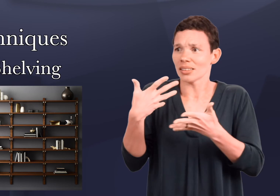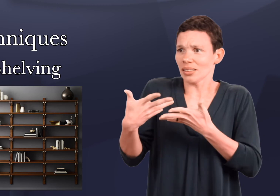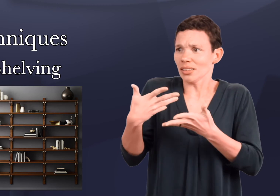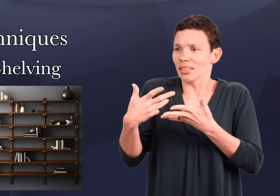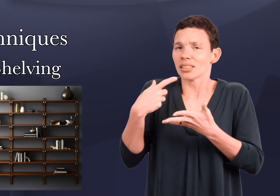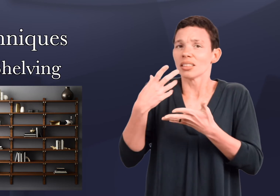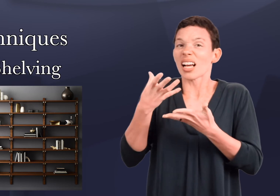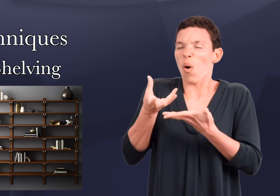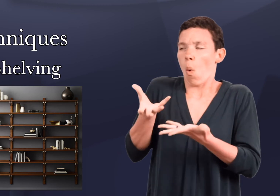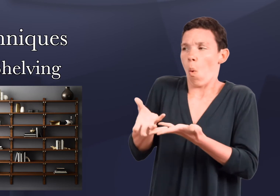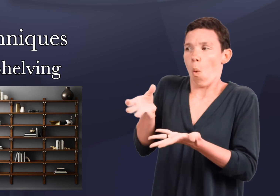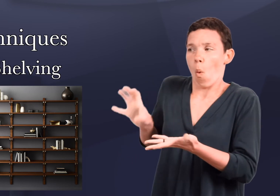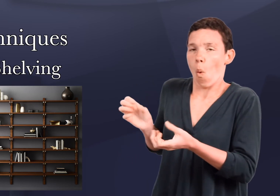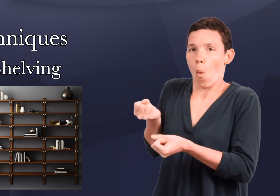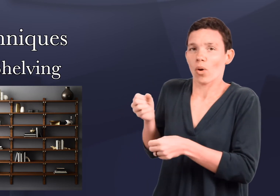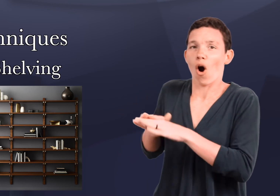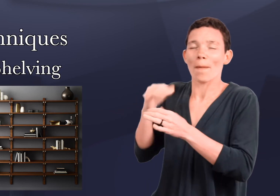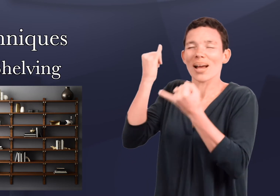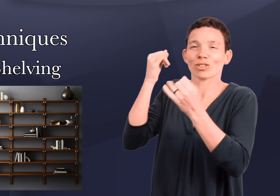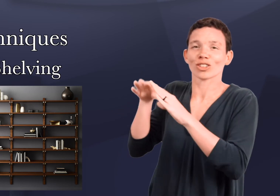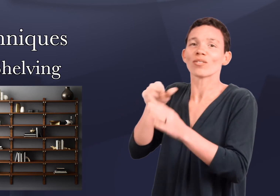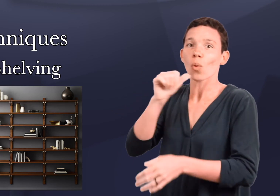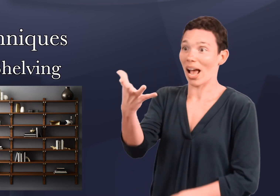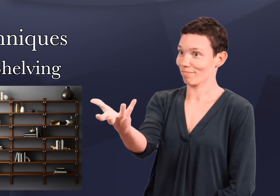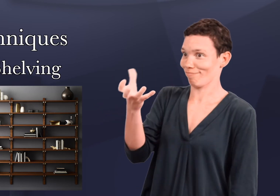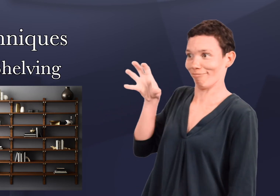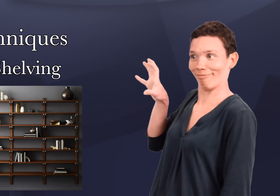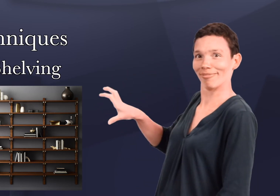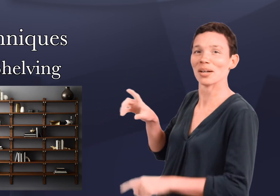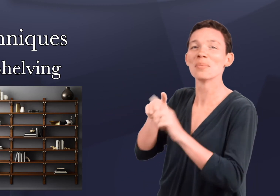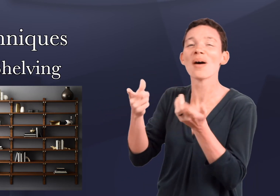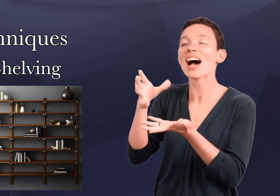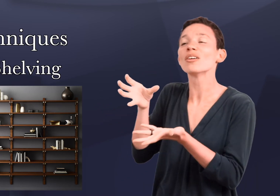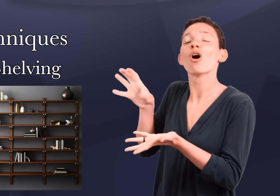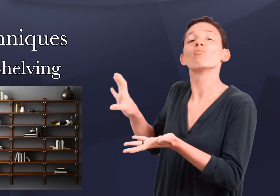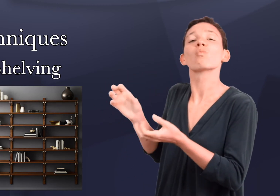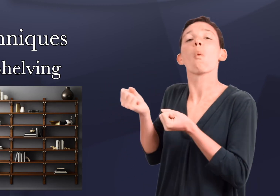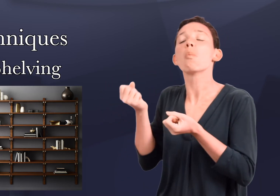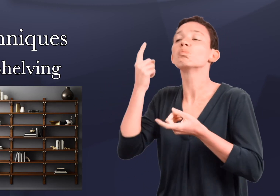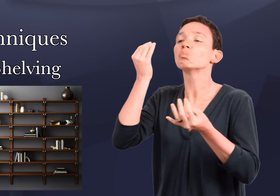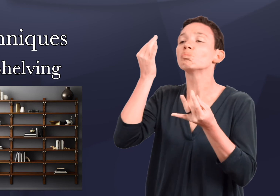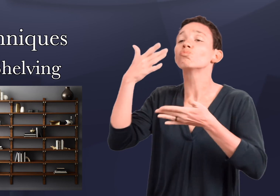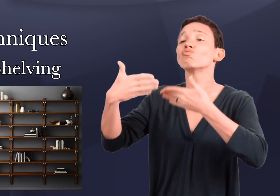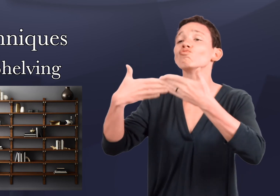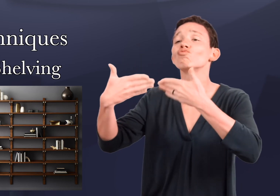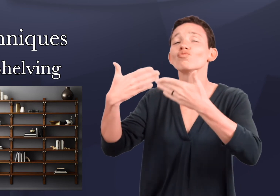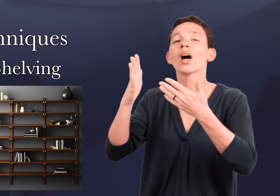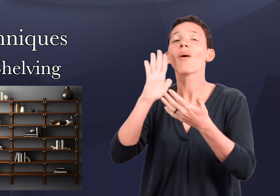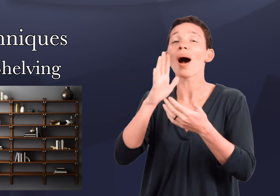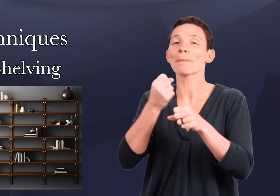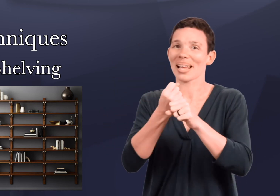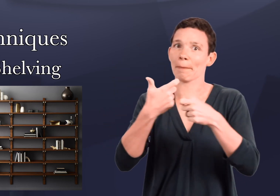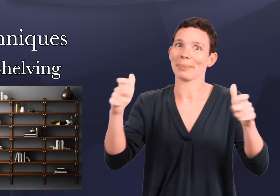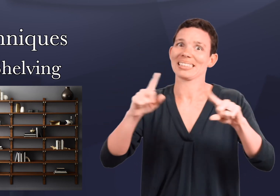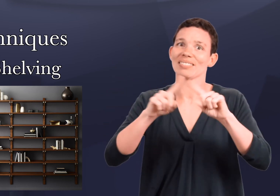Put the thoughts on your imaginary shelf until you are done talking with the person. It will make a huge difference when interacting with different people.